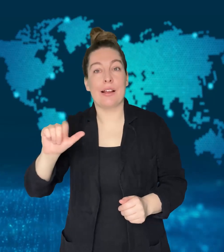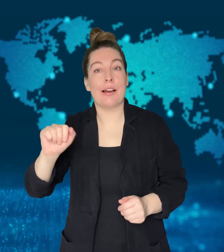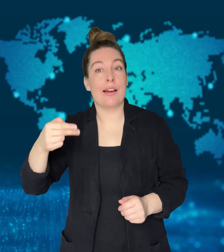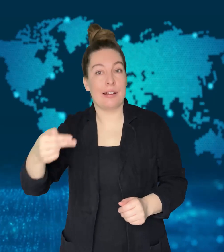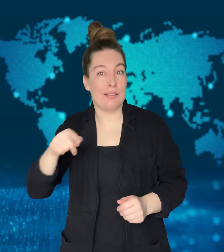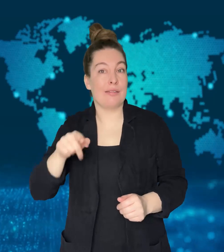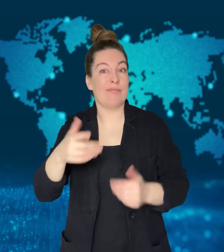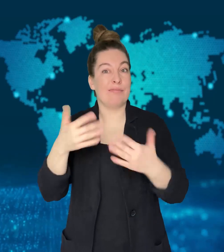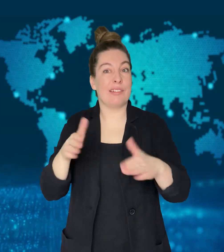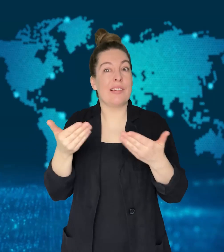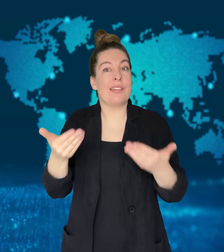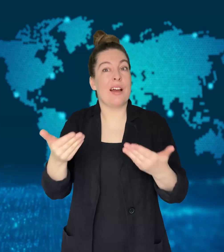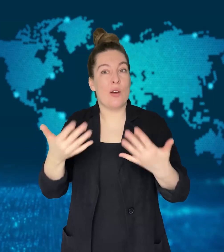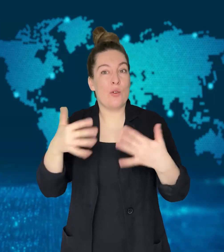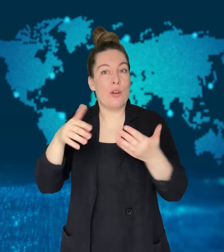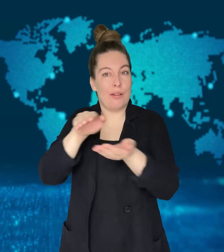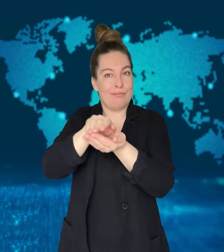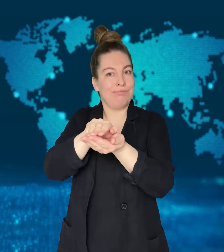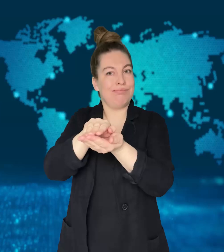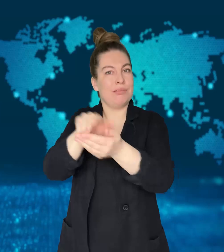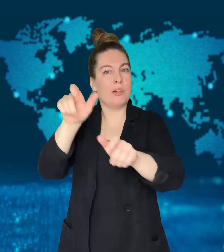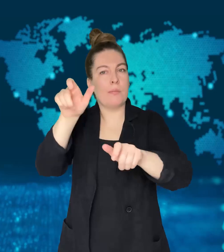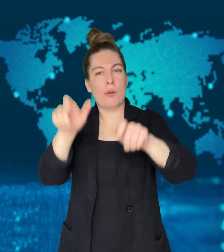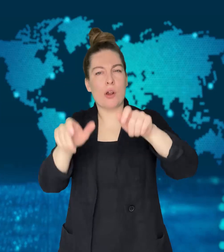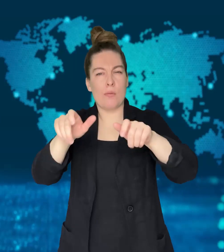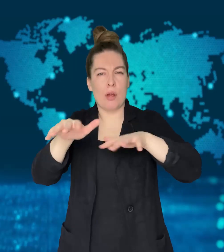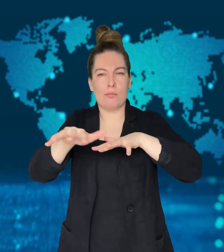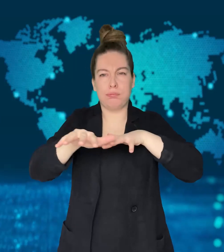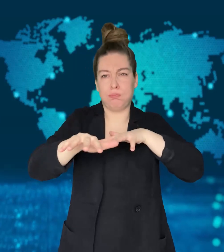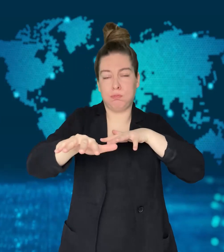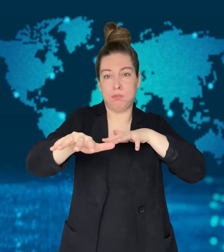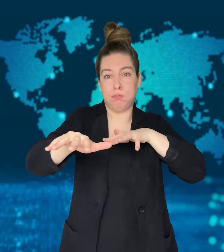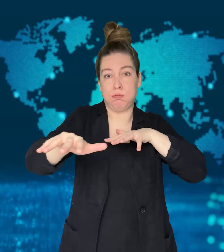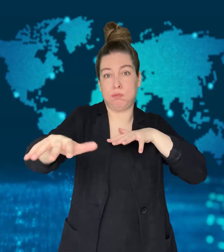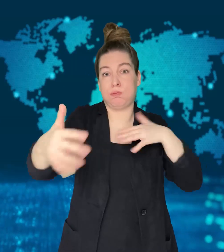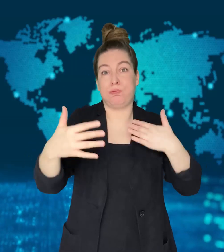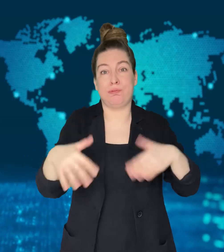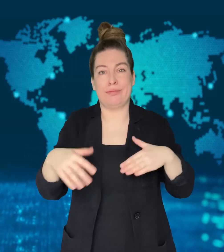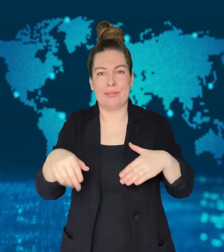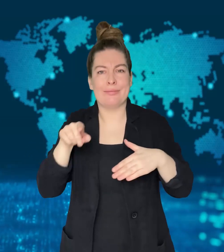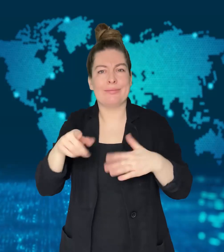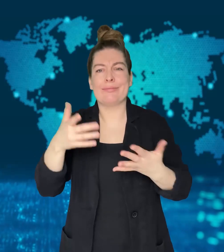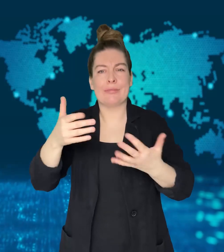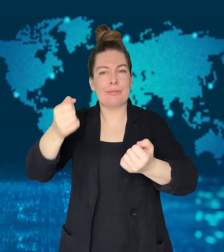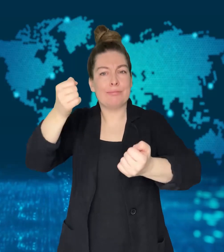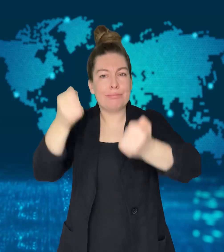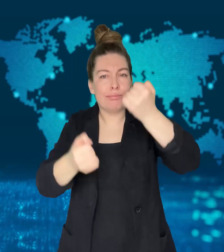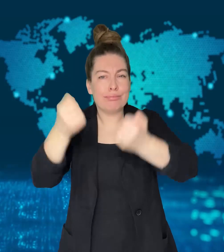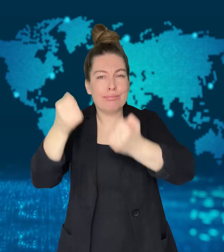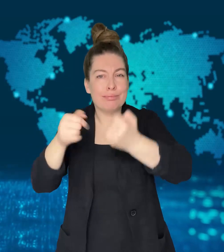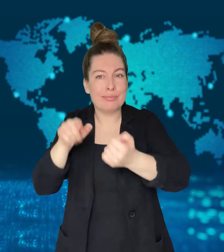Lebanon, in September. In that strike, more than 80 bombs were dropped on